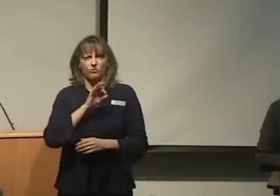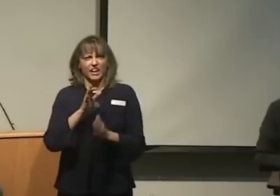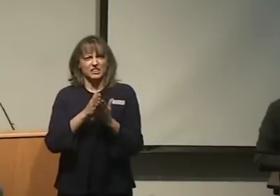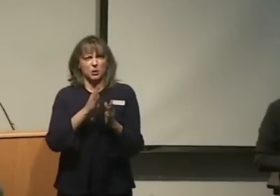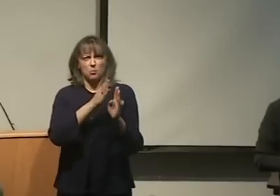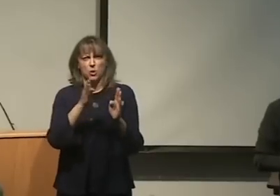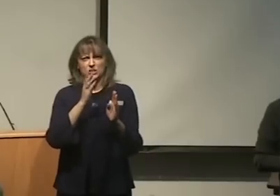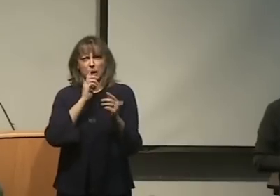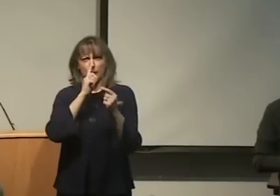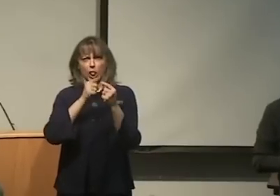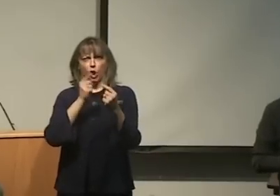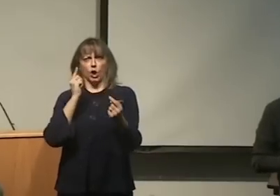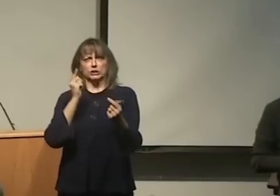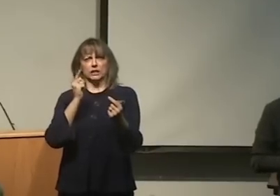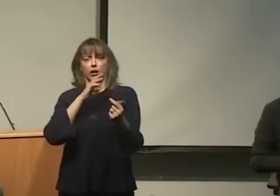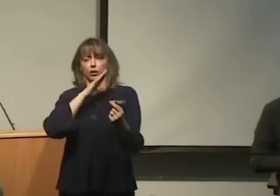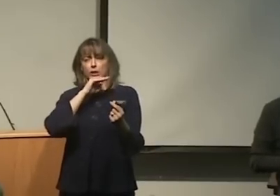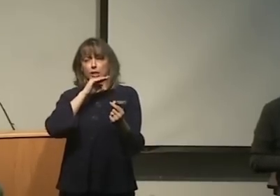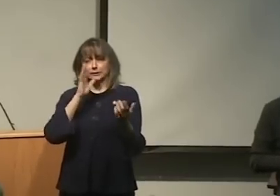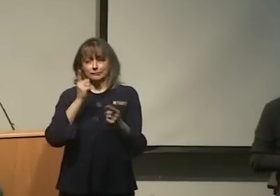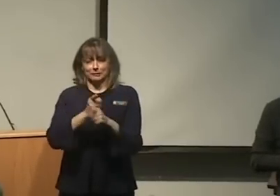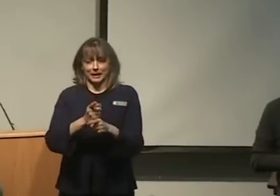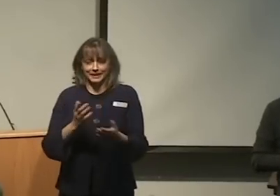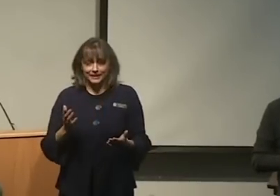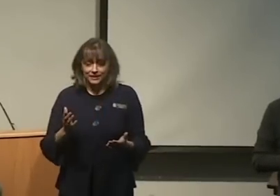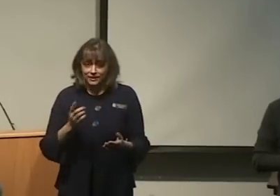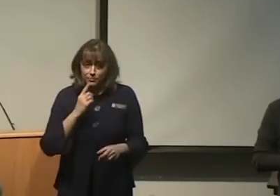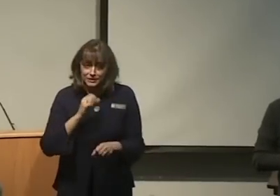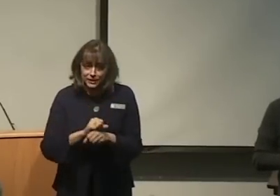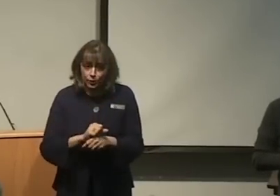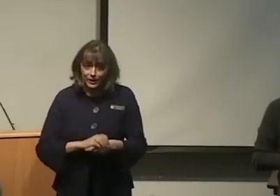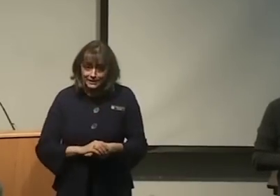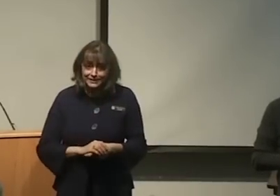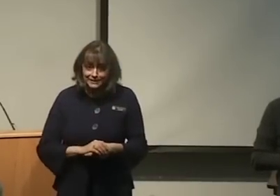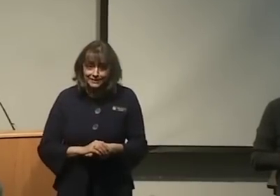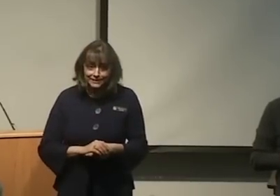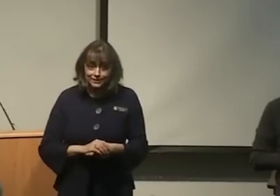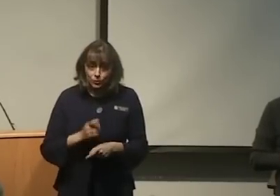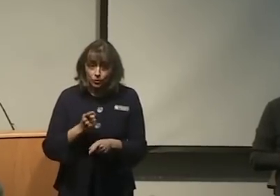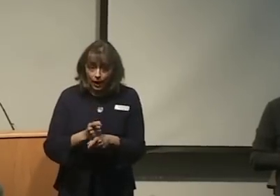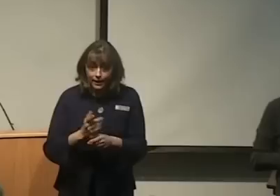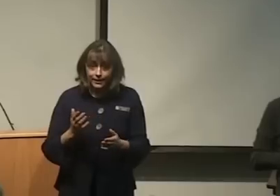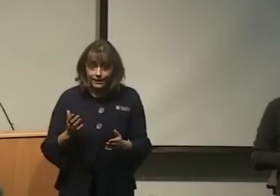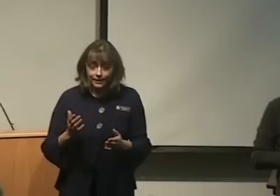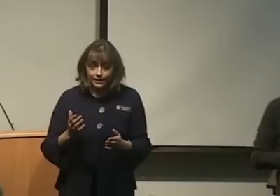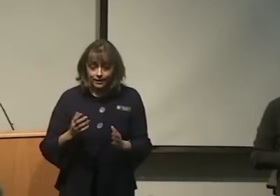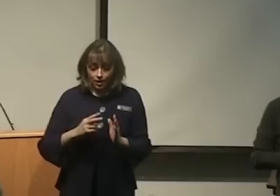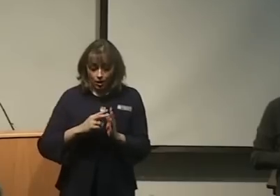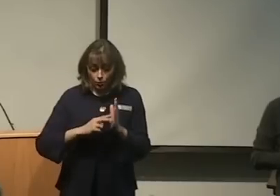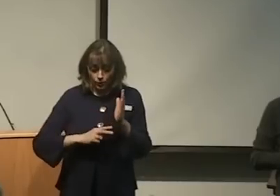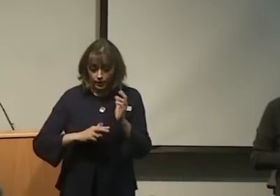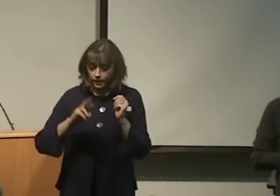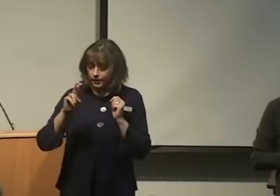I'm serious. Read Rebecca Cox, The College Fear Factor about the difference